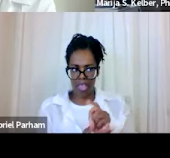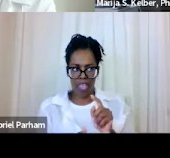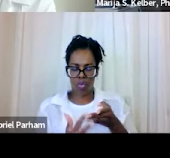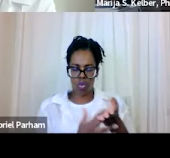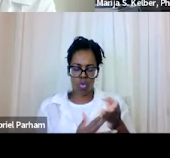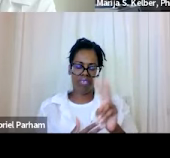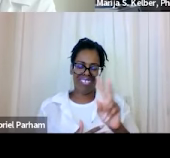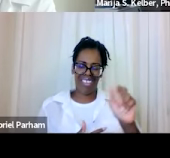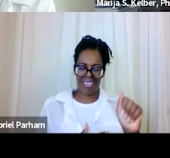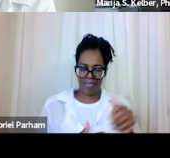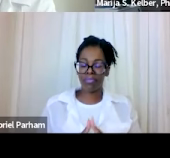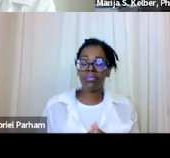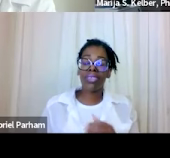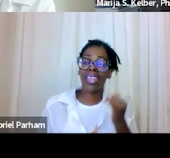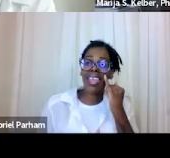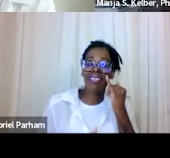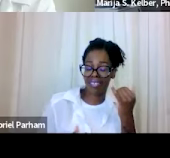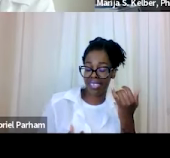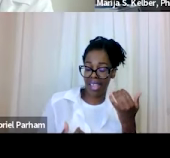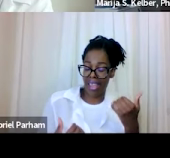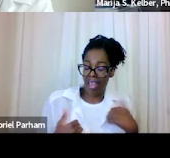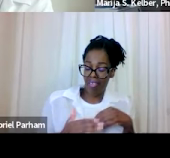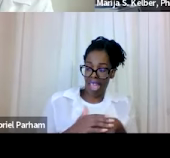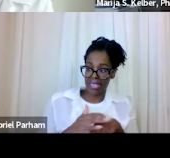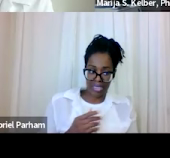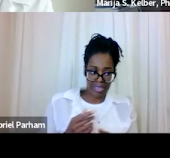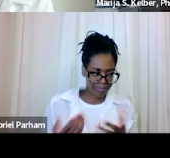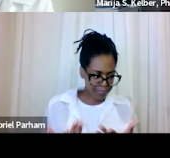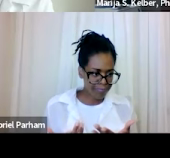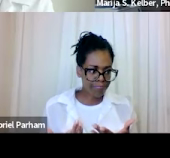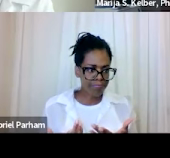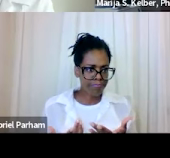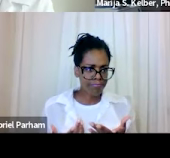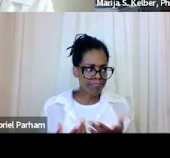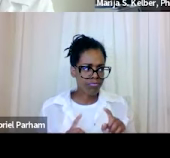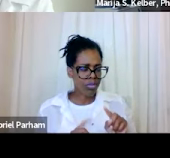And then if they are engaging in that, is there outcomes? If they're engaging in treatment,